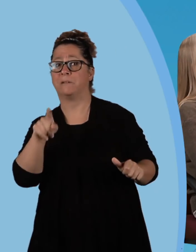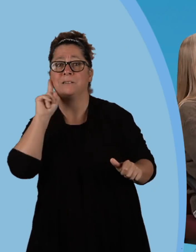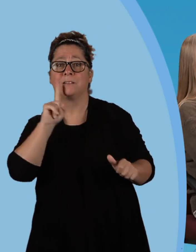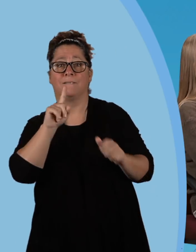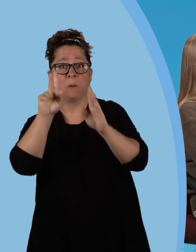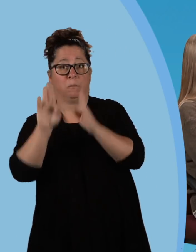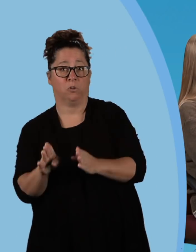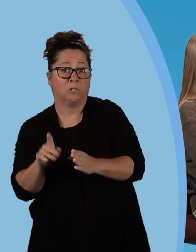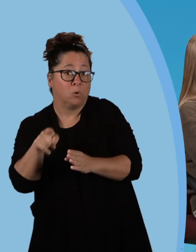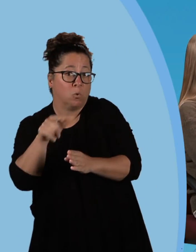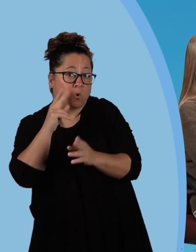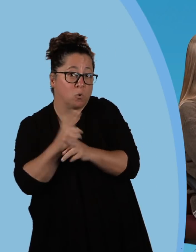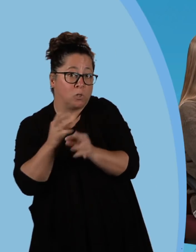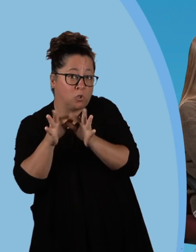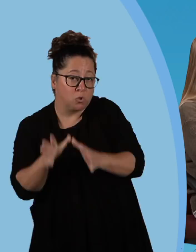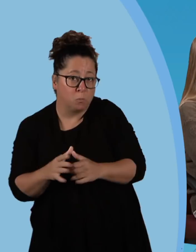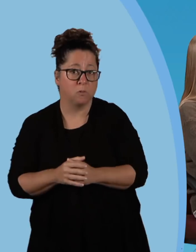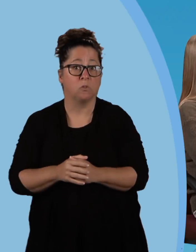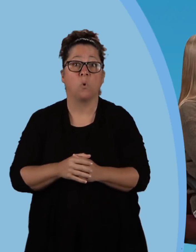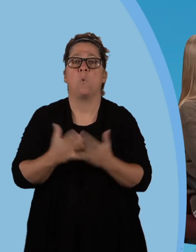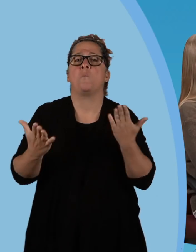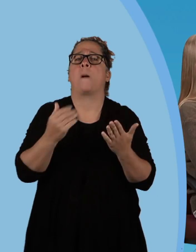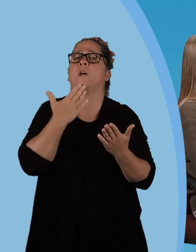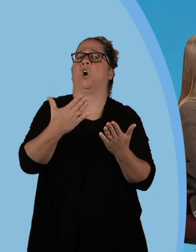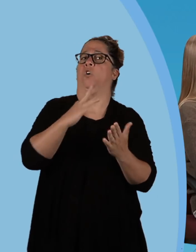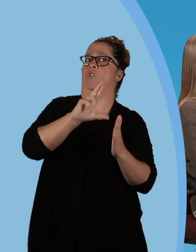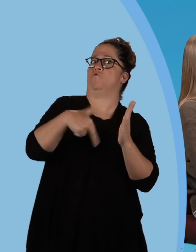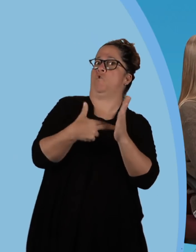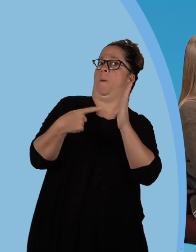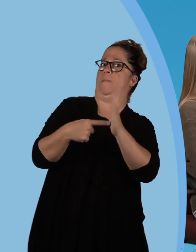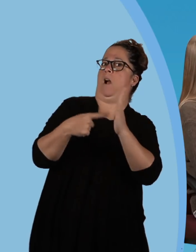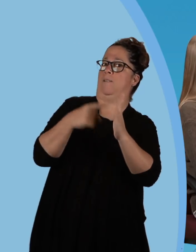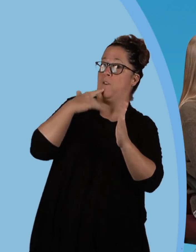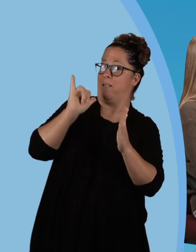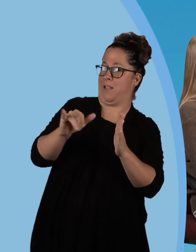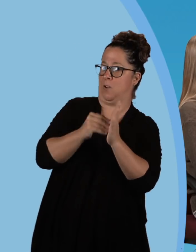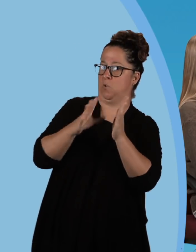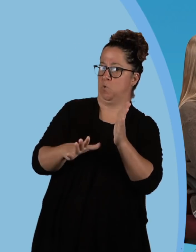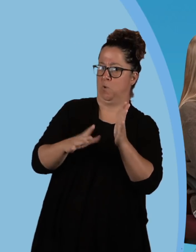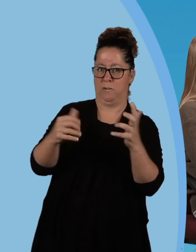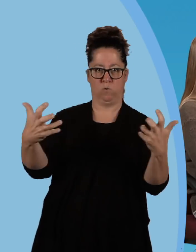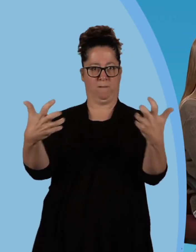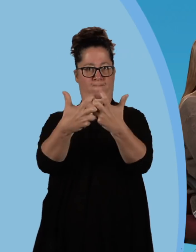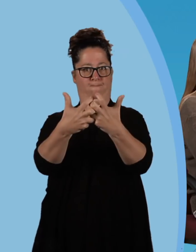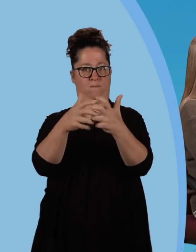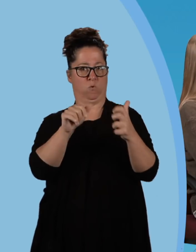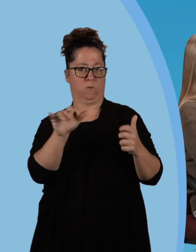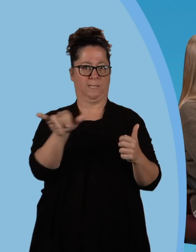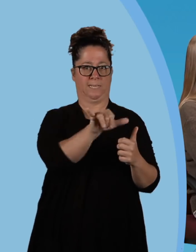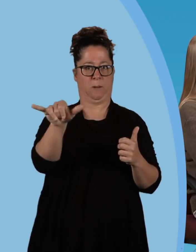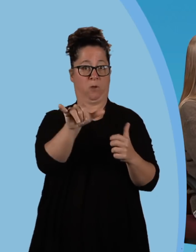than how a deaf person uses an interpreter so what might be a good role model for that student needs to sort of match